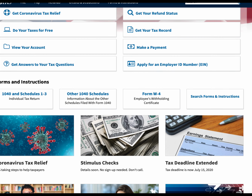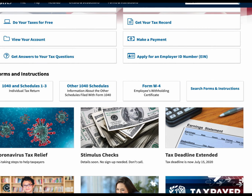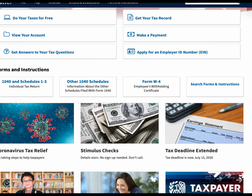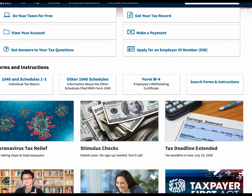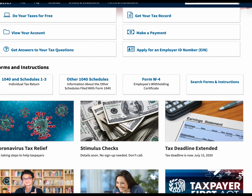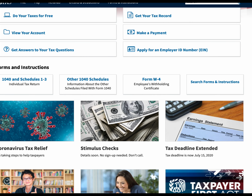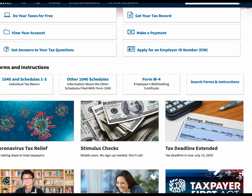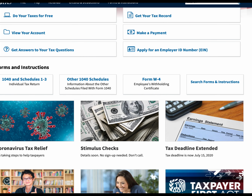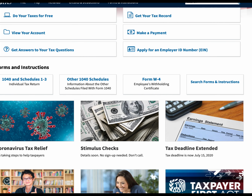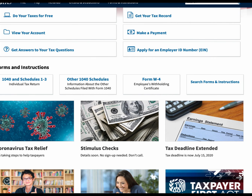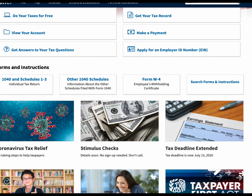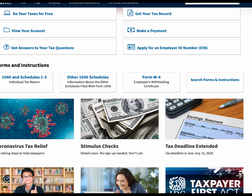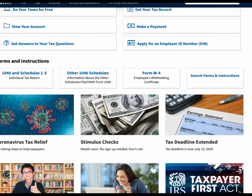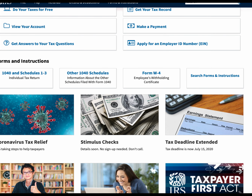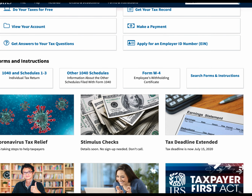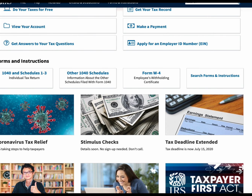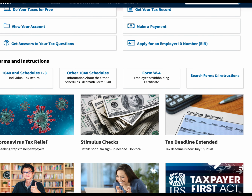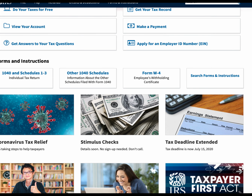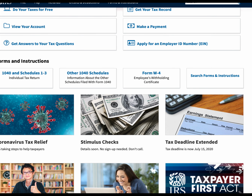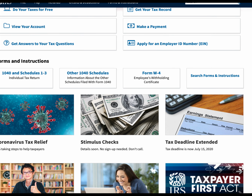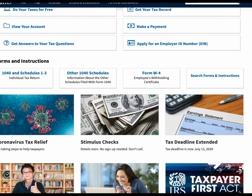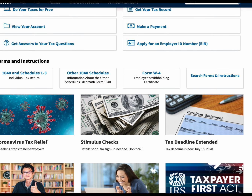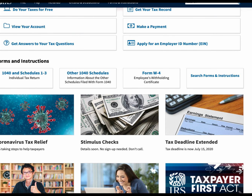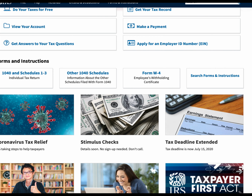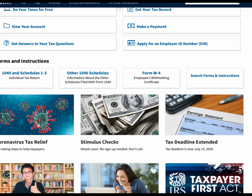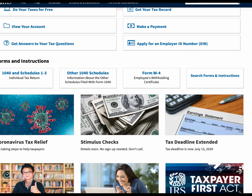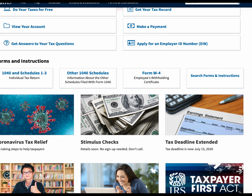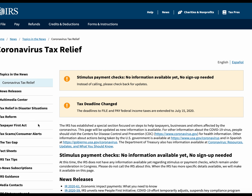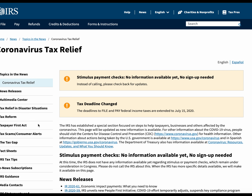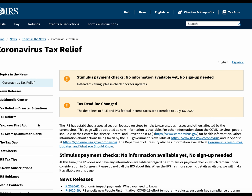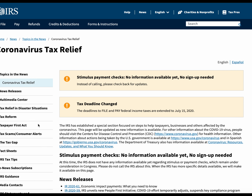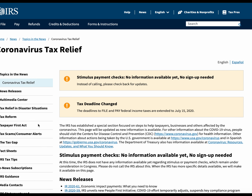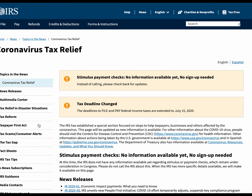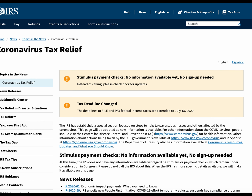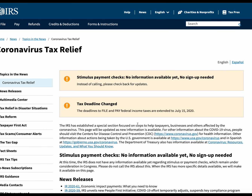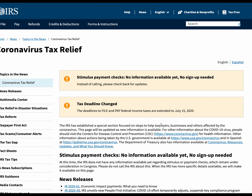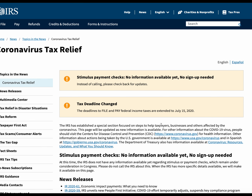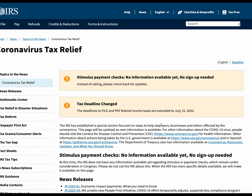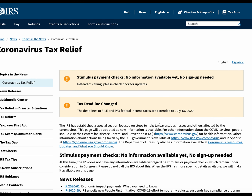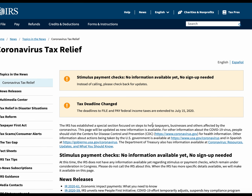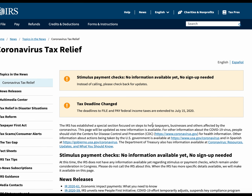www.IRS.gov/coronavirus